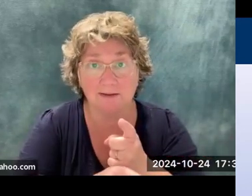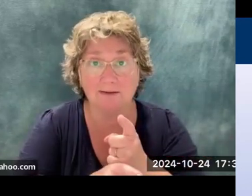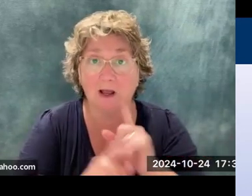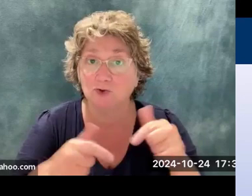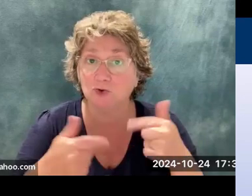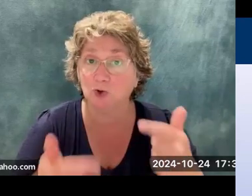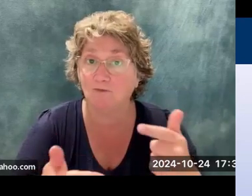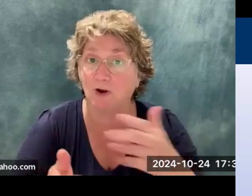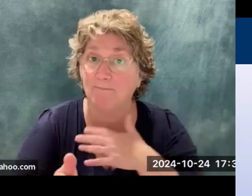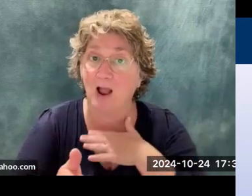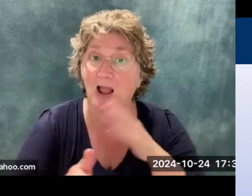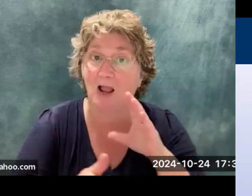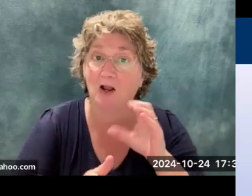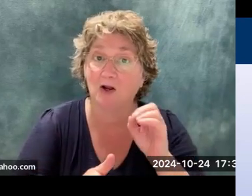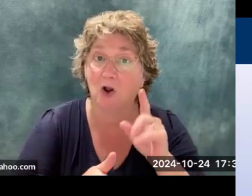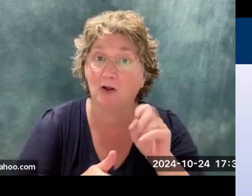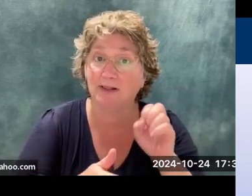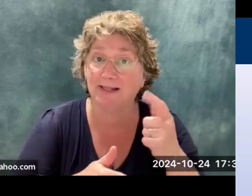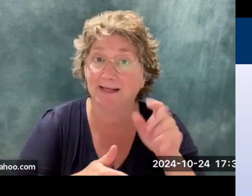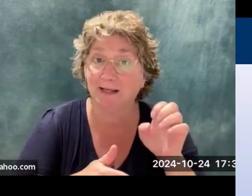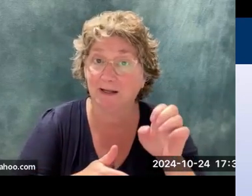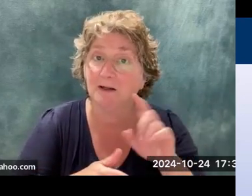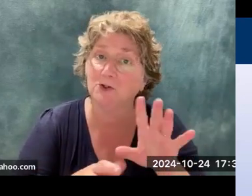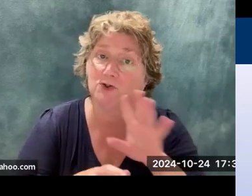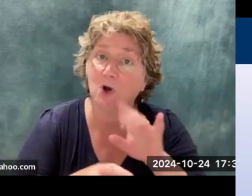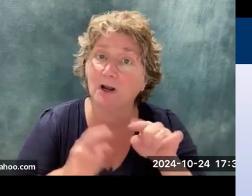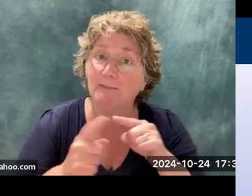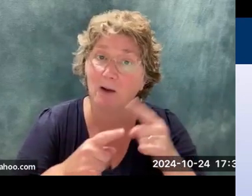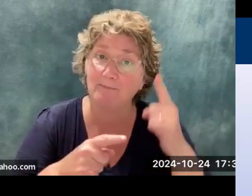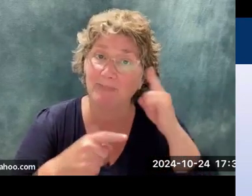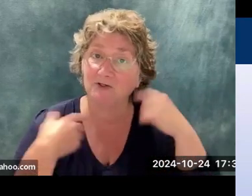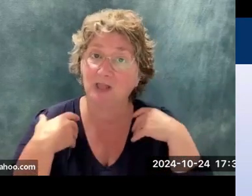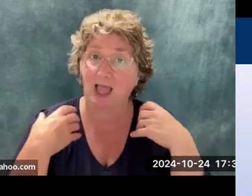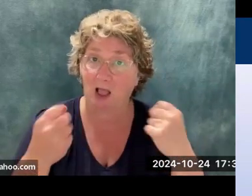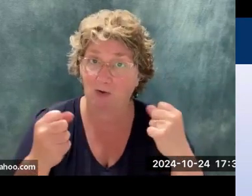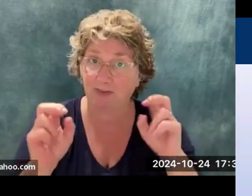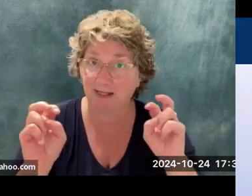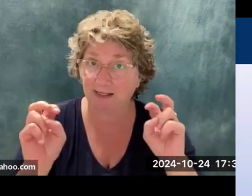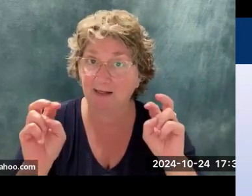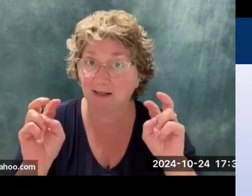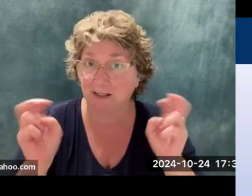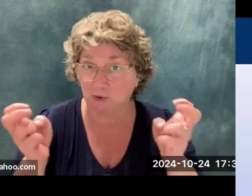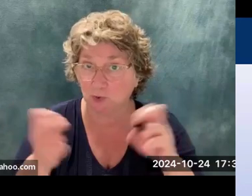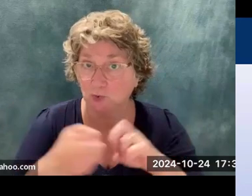in this era of respiratory concern. Marie?